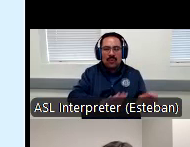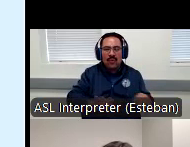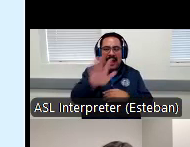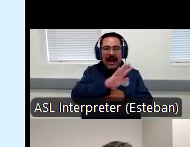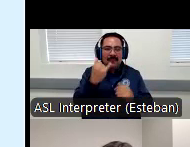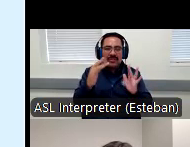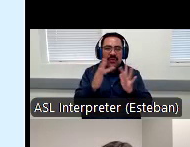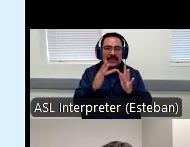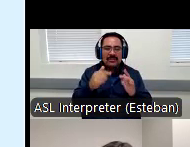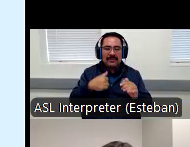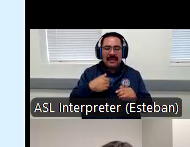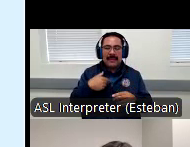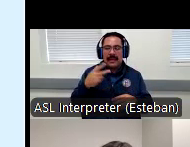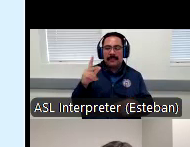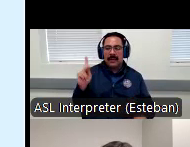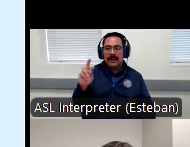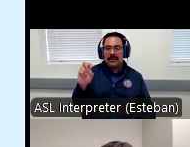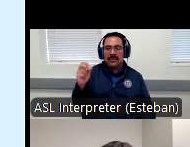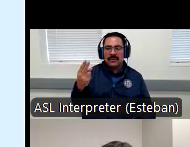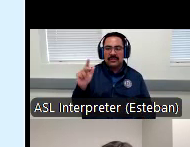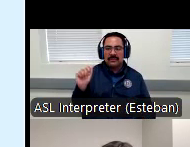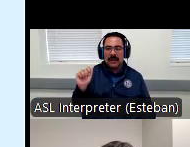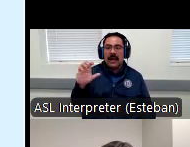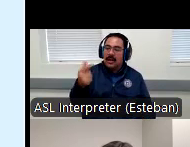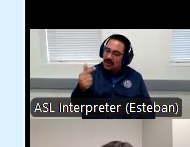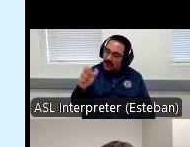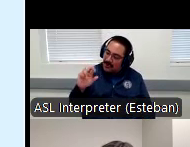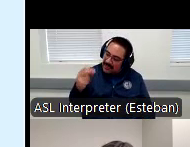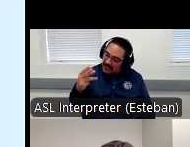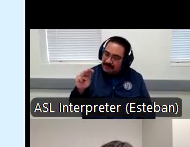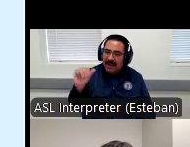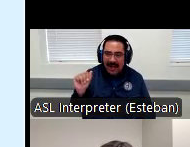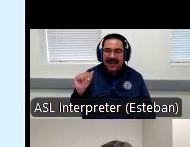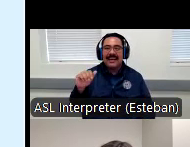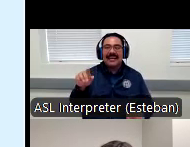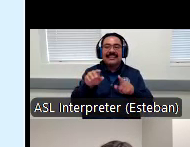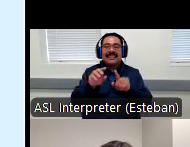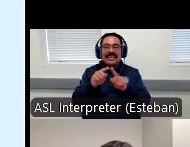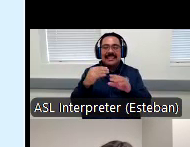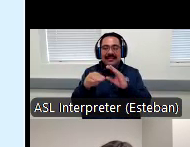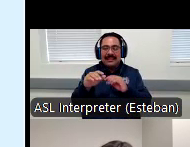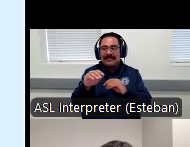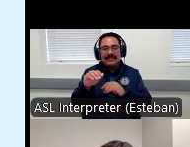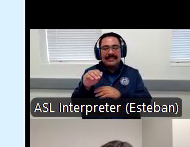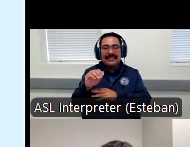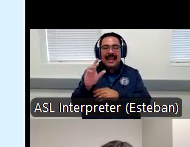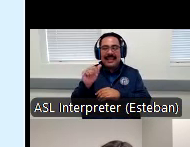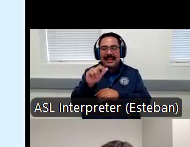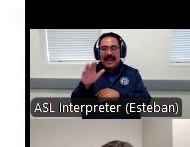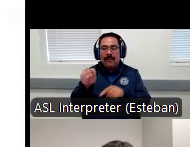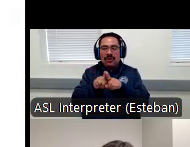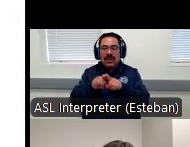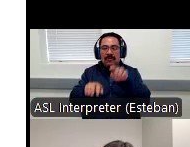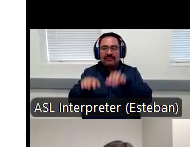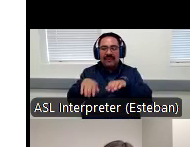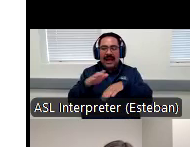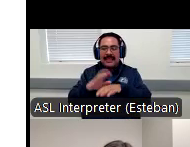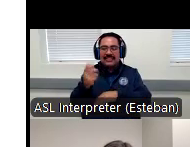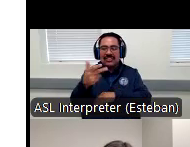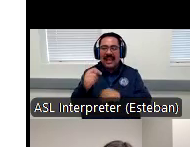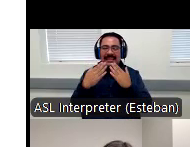my email is grishma at lagrish.com. I'll also share some details as well in the chat. Thank you.